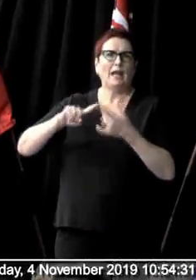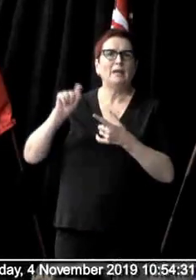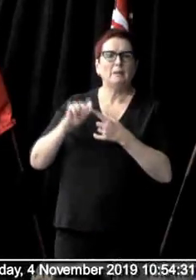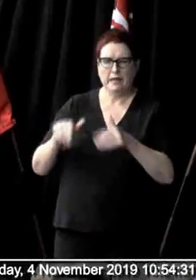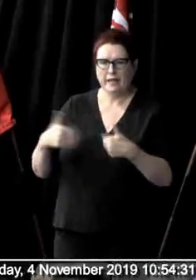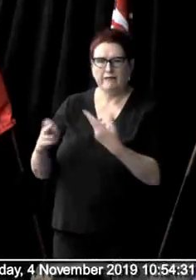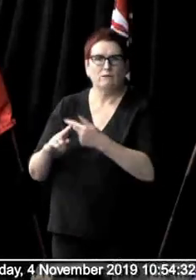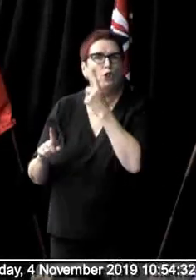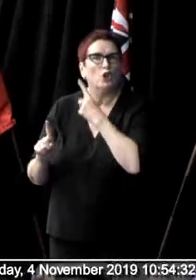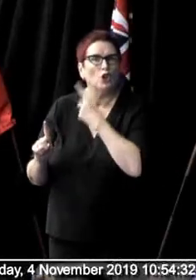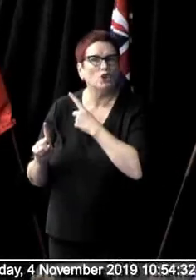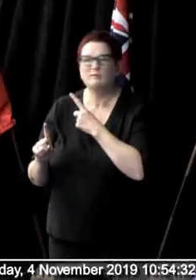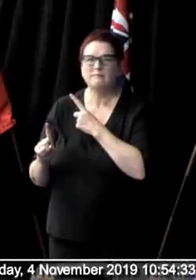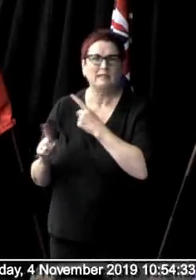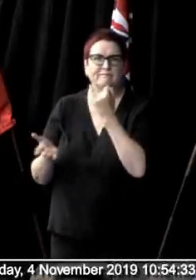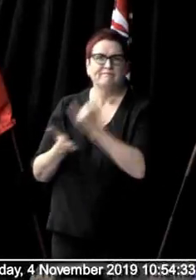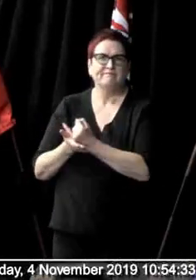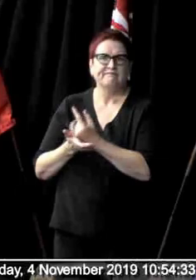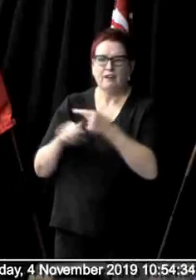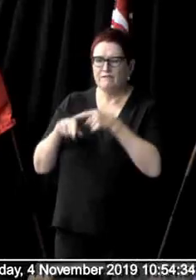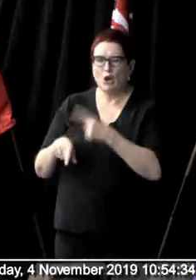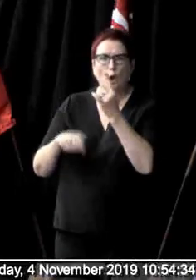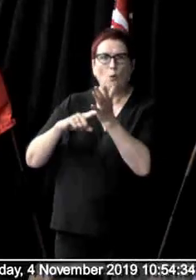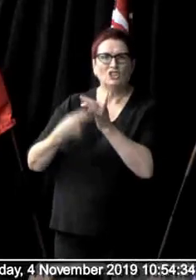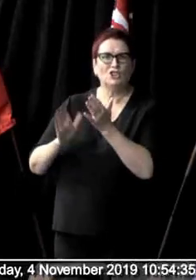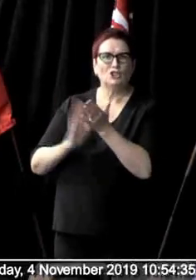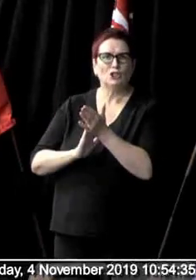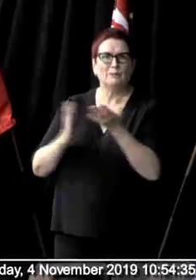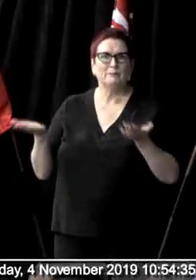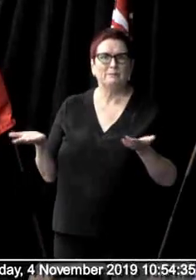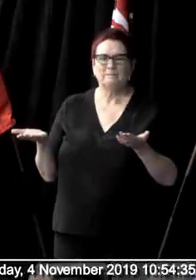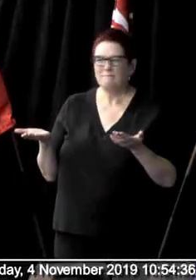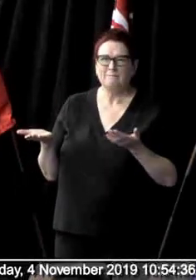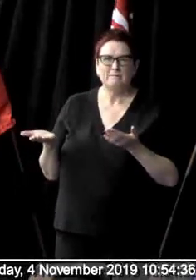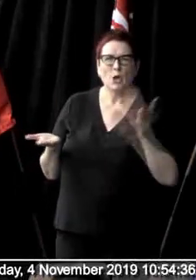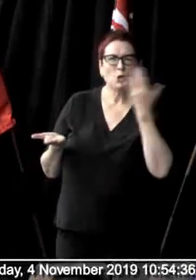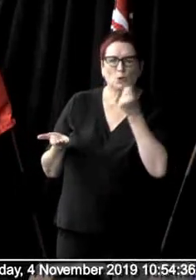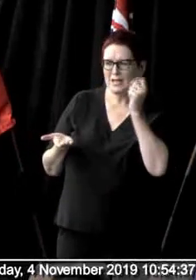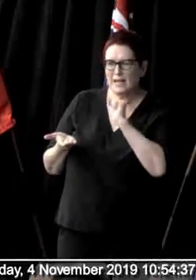only implemented for one school term, and showed a lack of understanding of her behaviours and communication style.